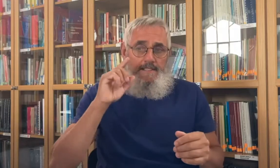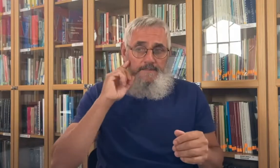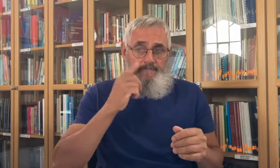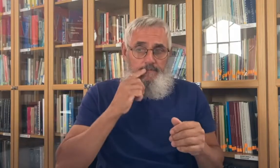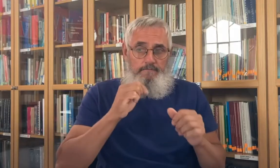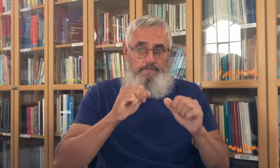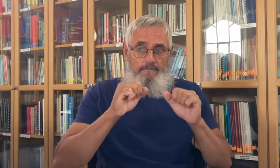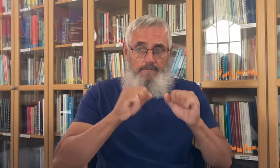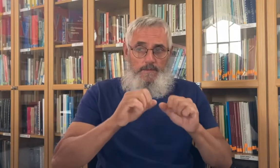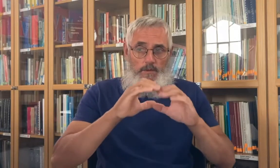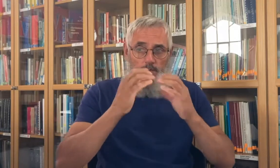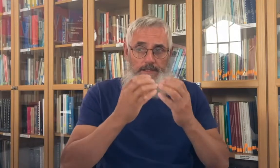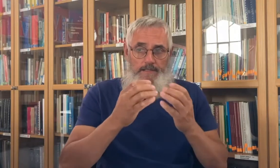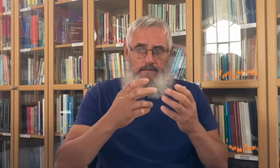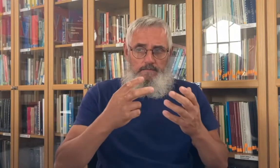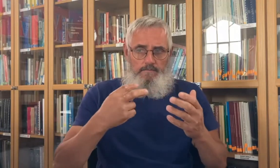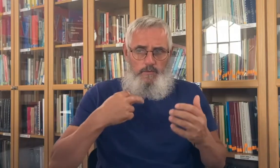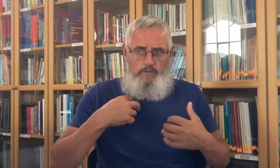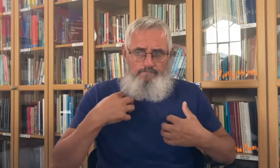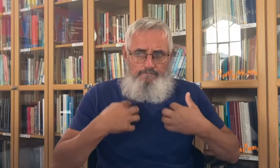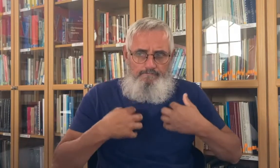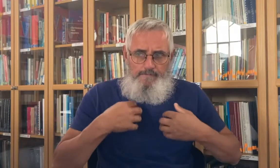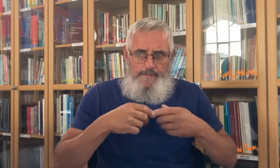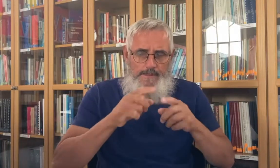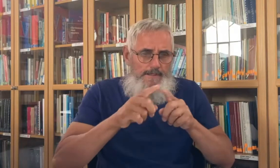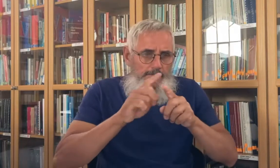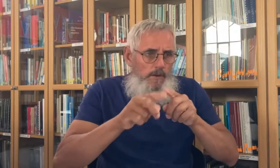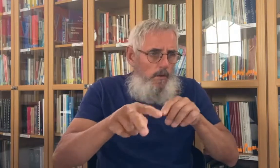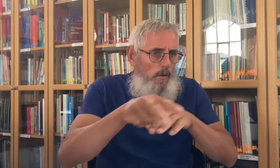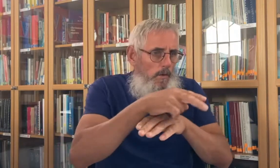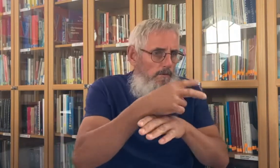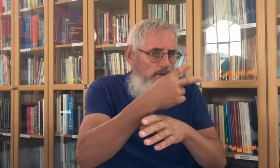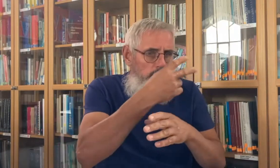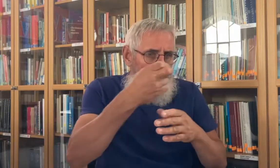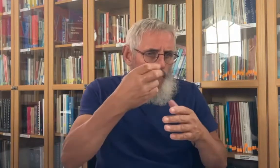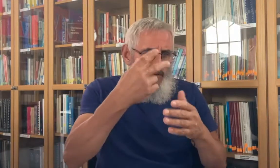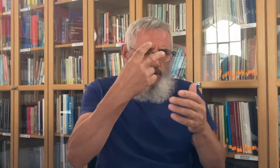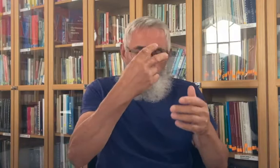It's fascinating to discover some of the lives and stories of Deaf people over the last two